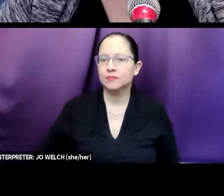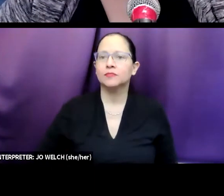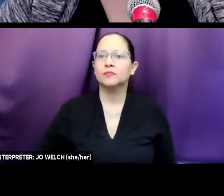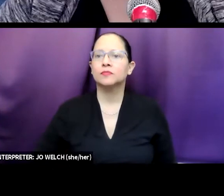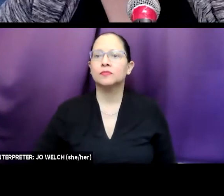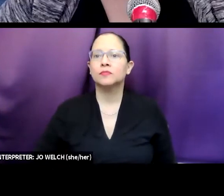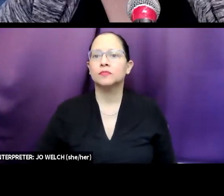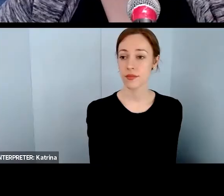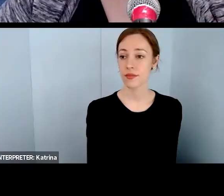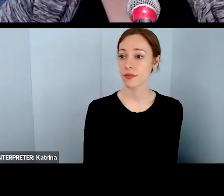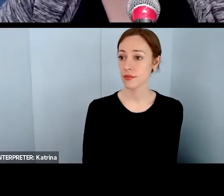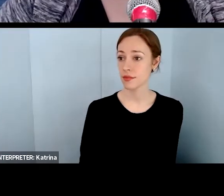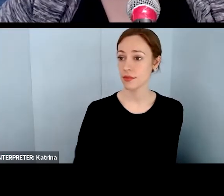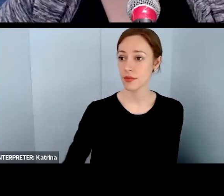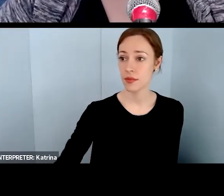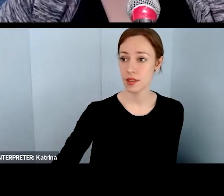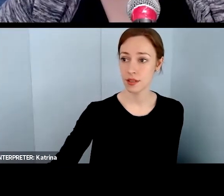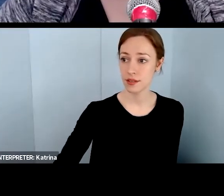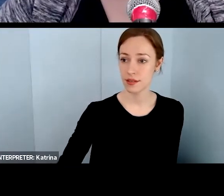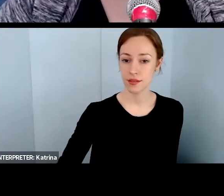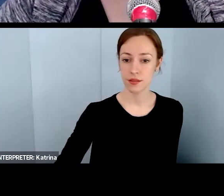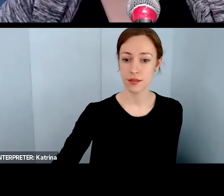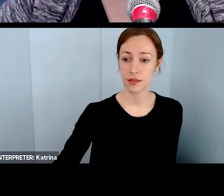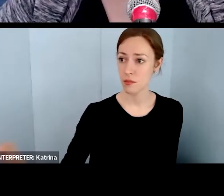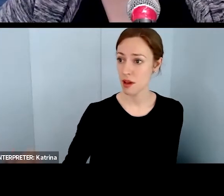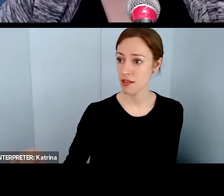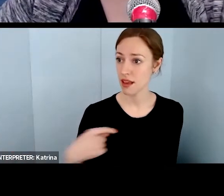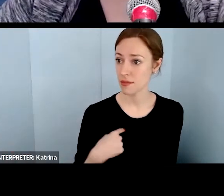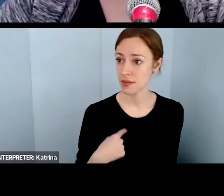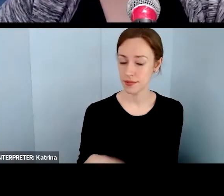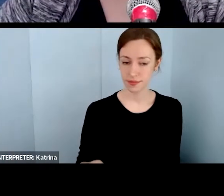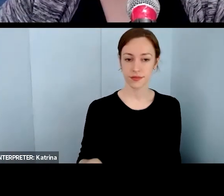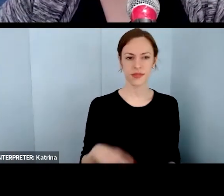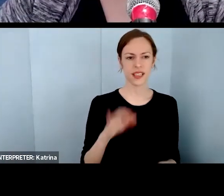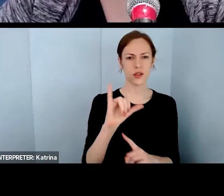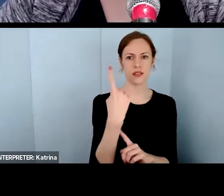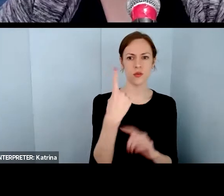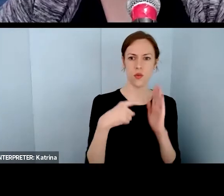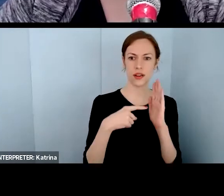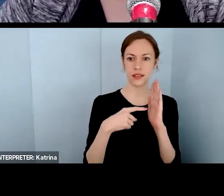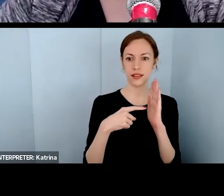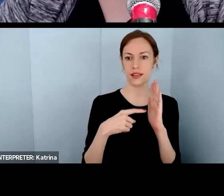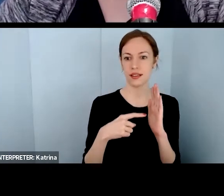So that's one example of a cheap fake which is just you know regular old manipulation of regular old editing.